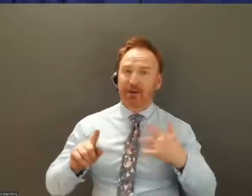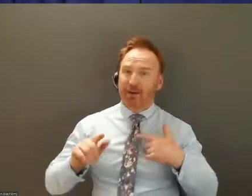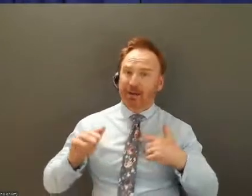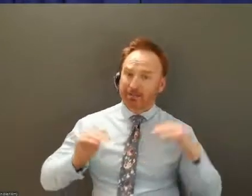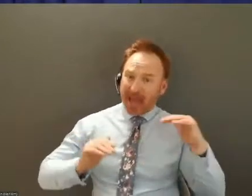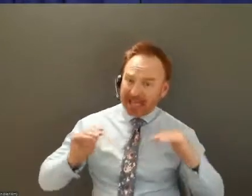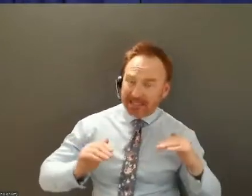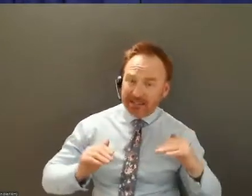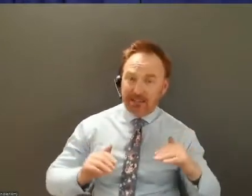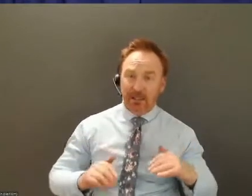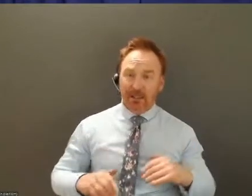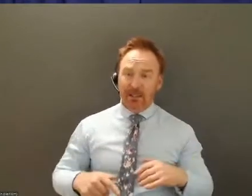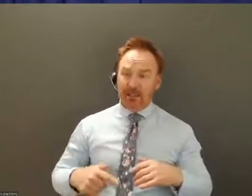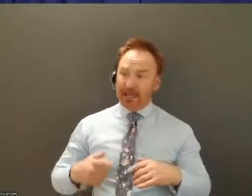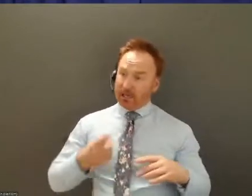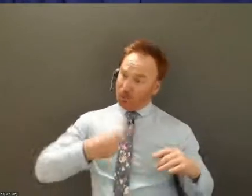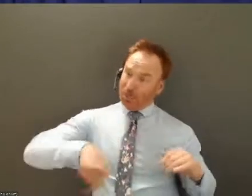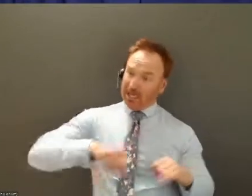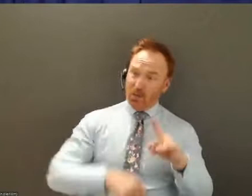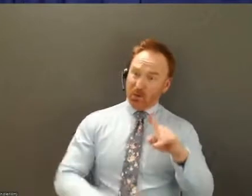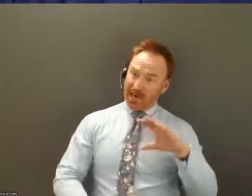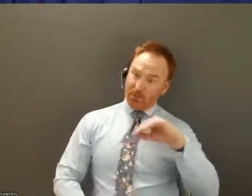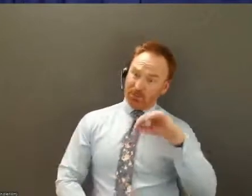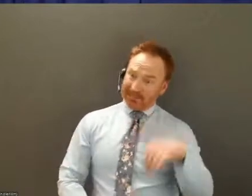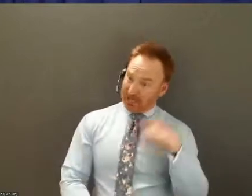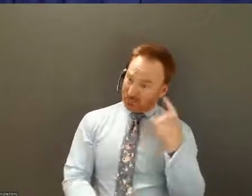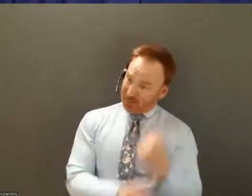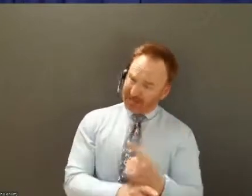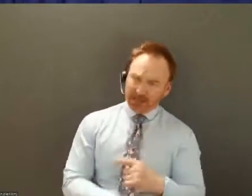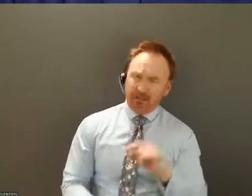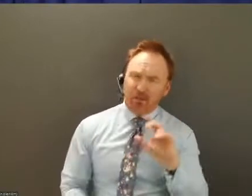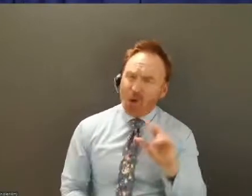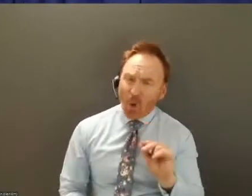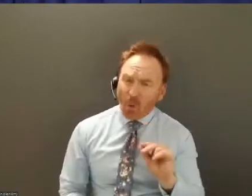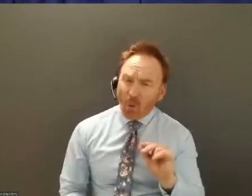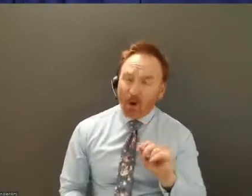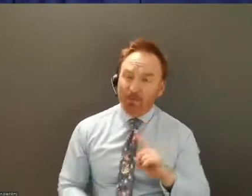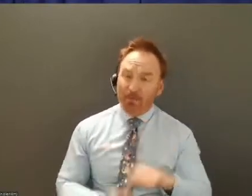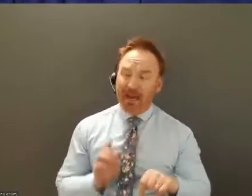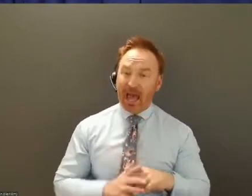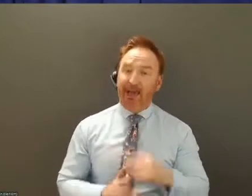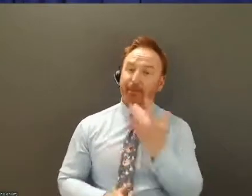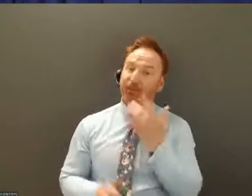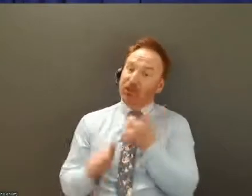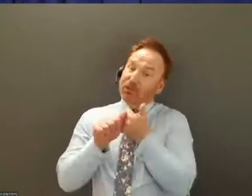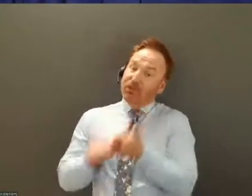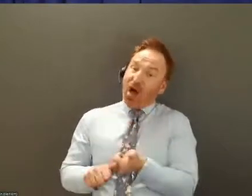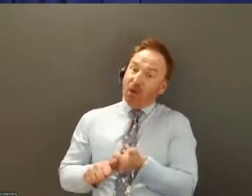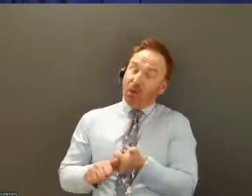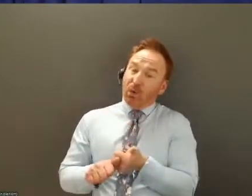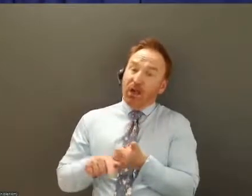the ramifications and now, it was an abundance of caution to